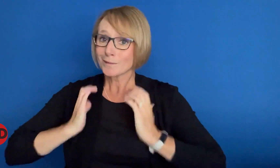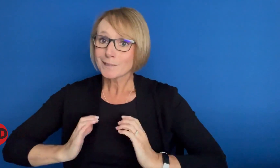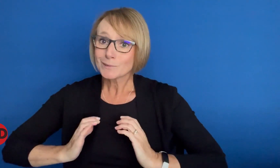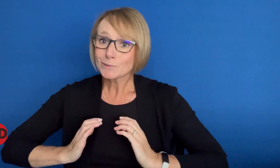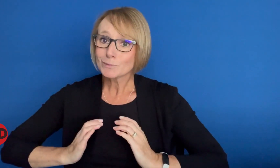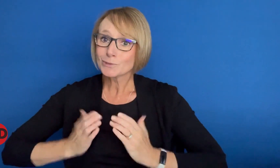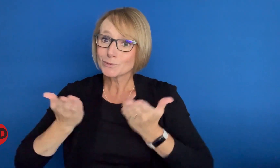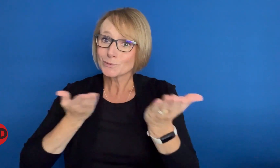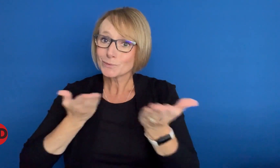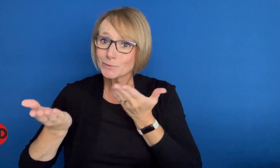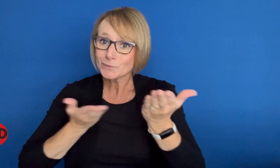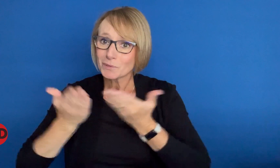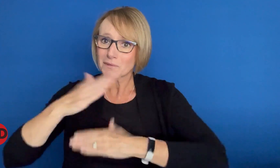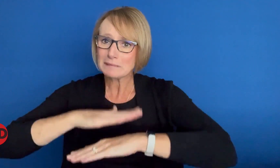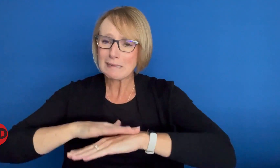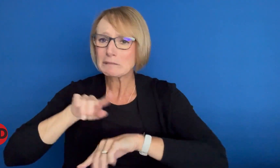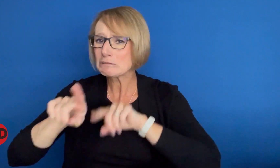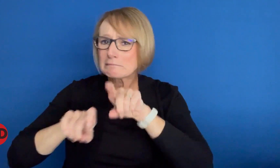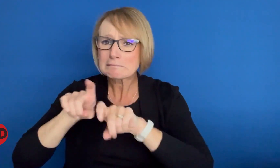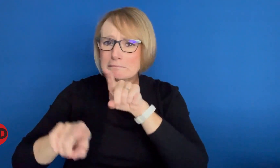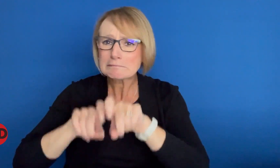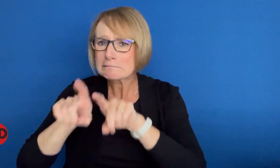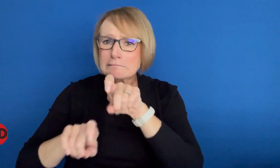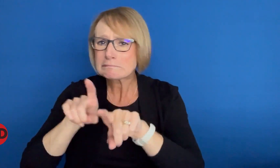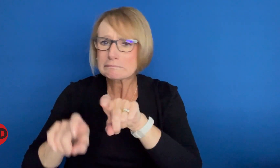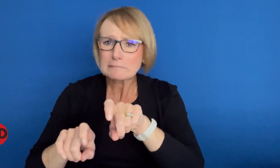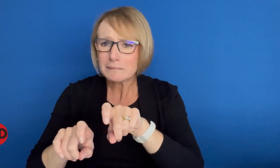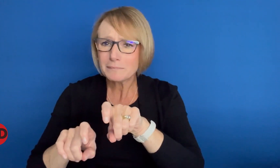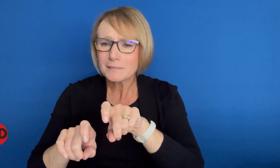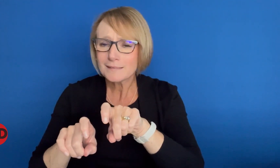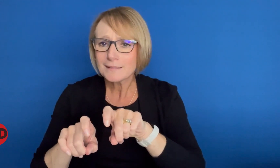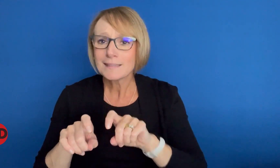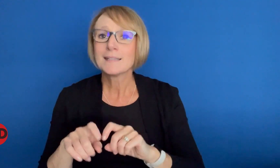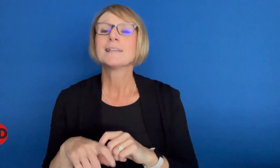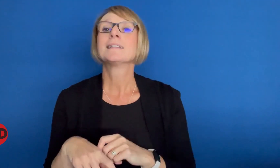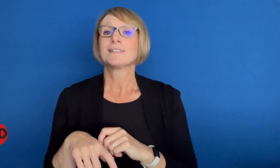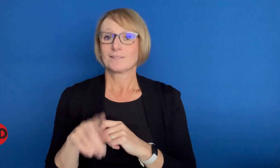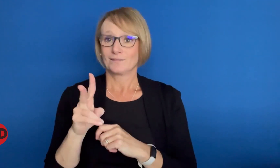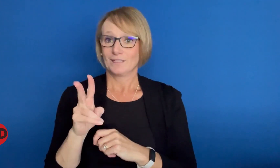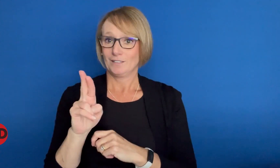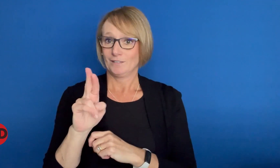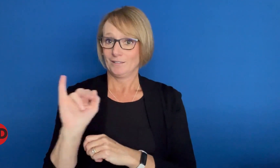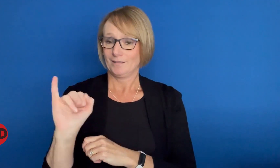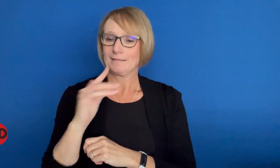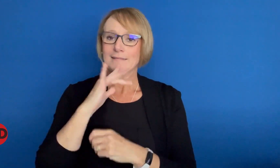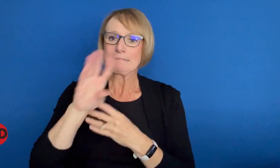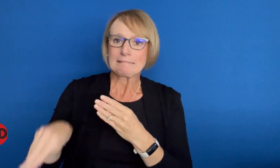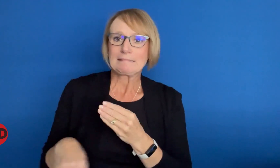with colleagues at work. VRI On Demand is an additional interpreting